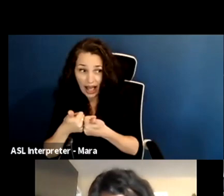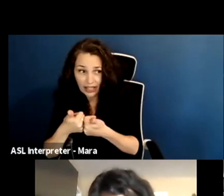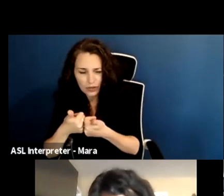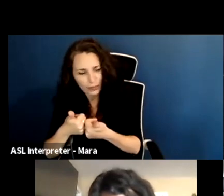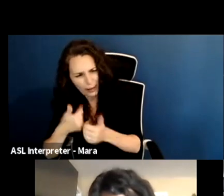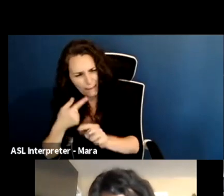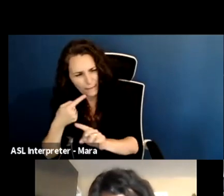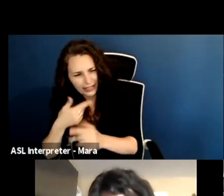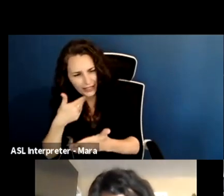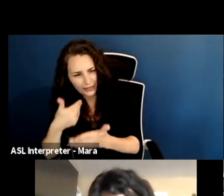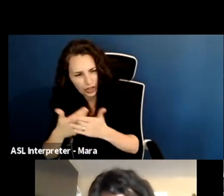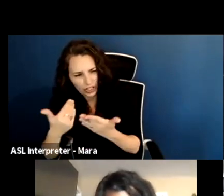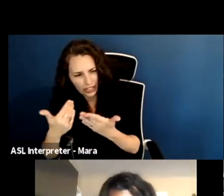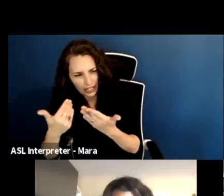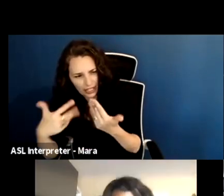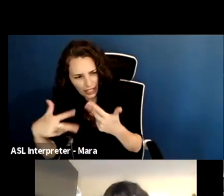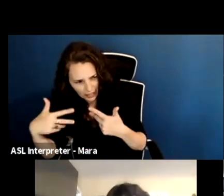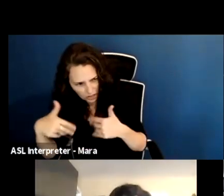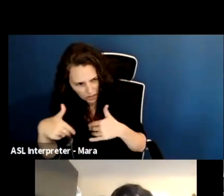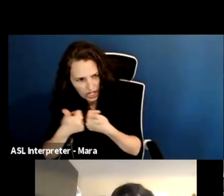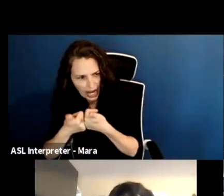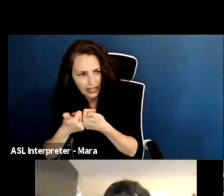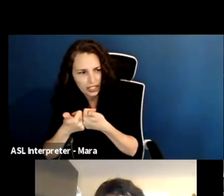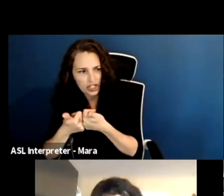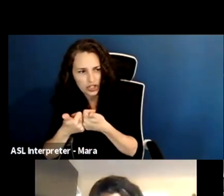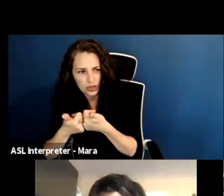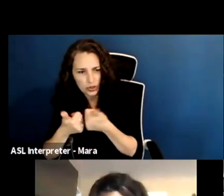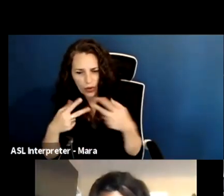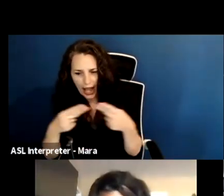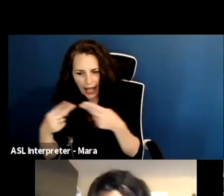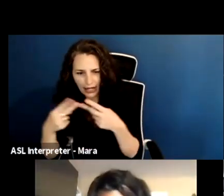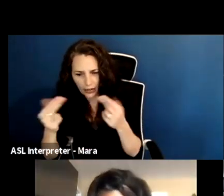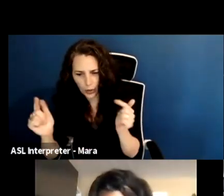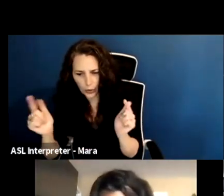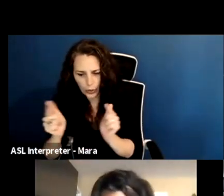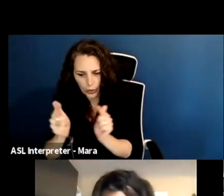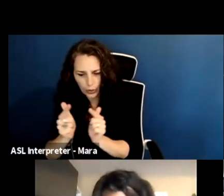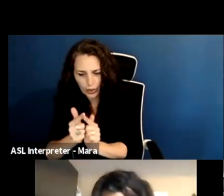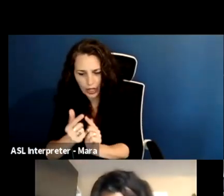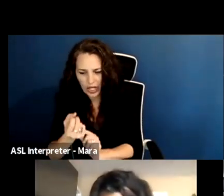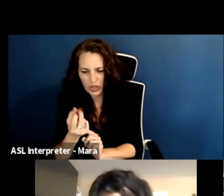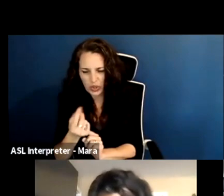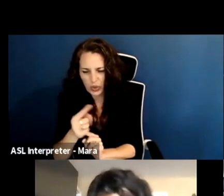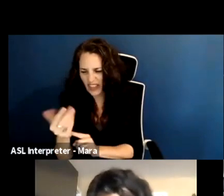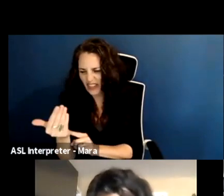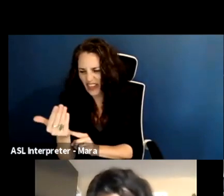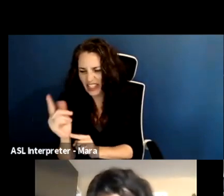to winnow it down to that 12 to 15 minutes so that we actually have audiences that will actually watch the whole thing.